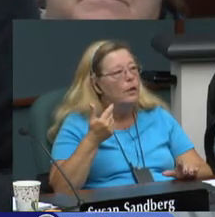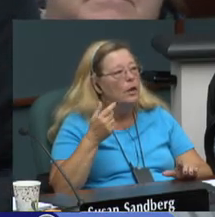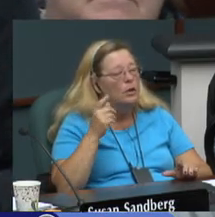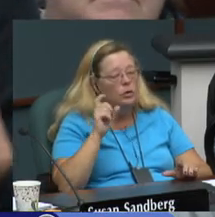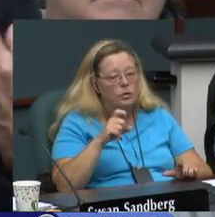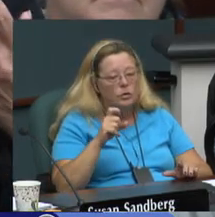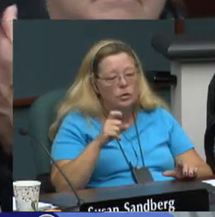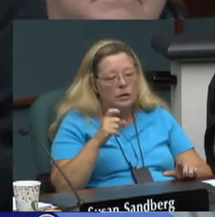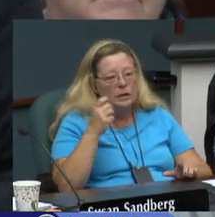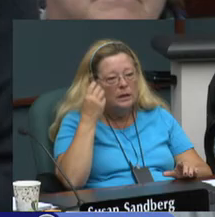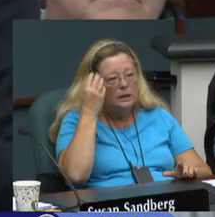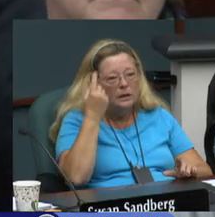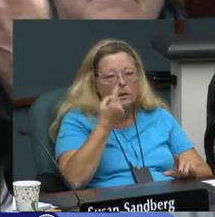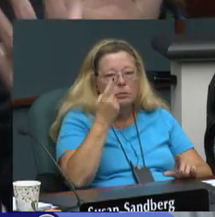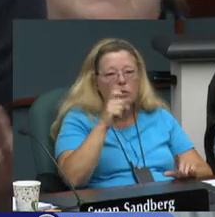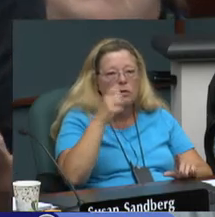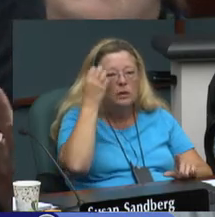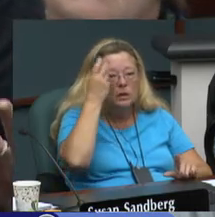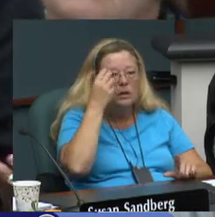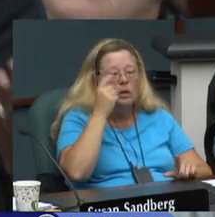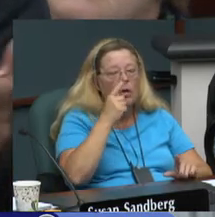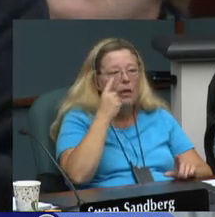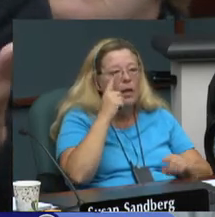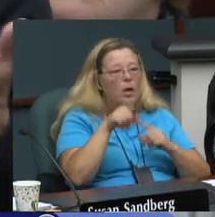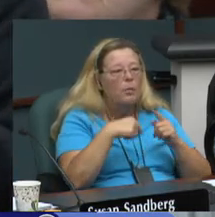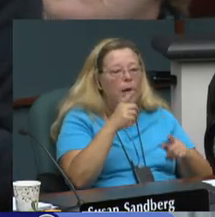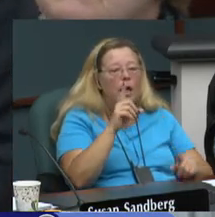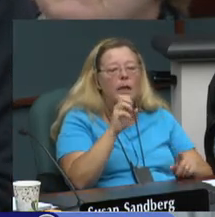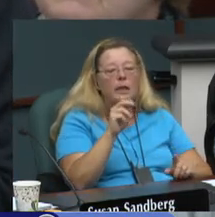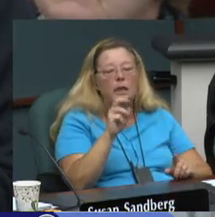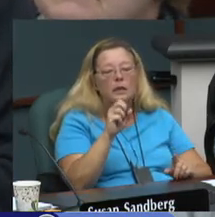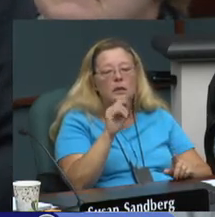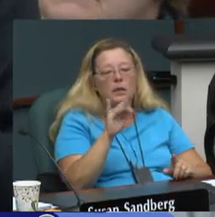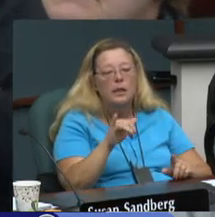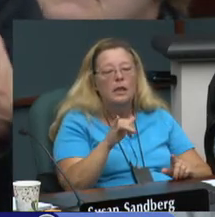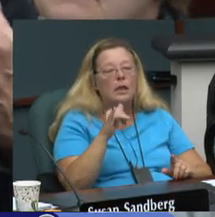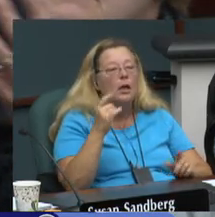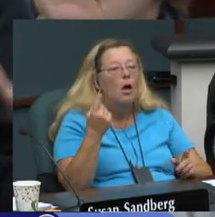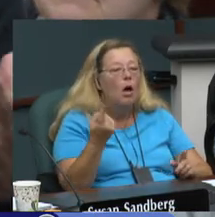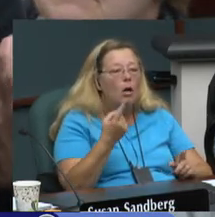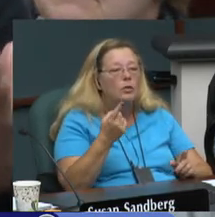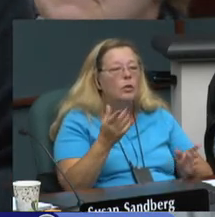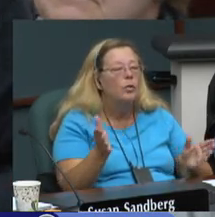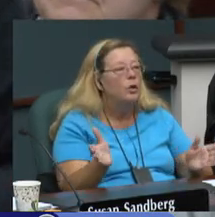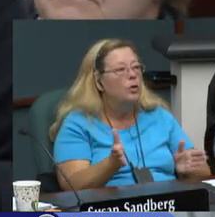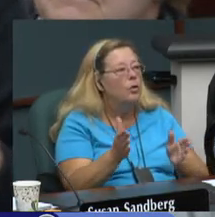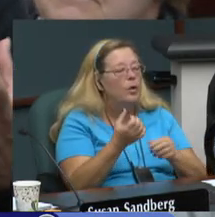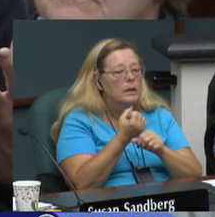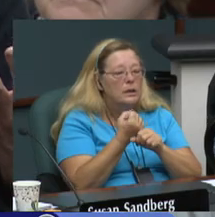terms of when you encourage density please also encourage the safety of the